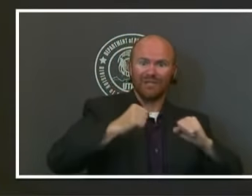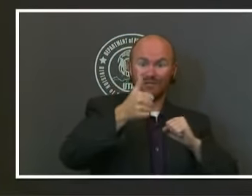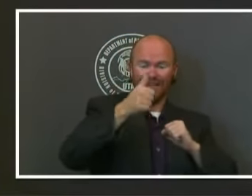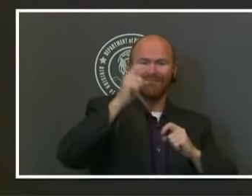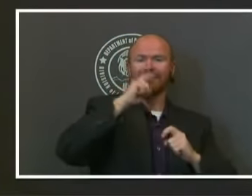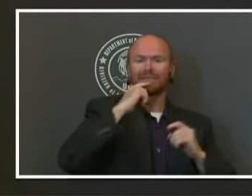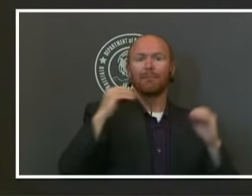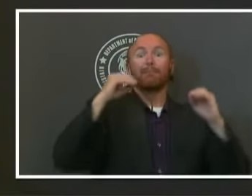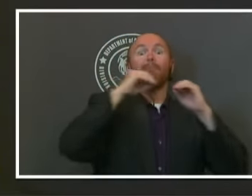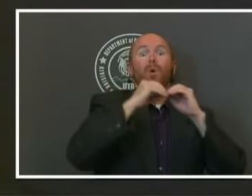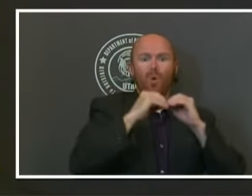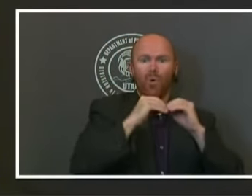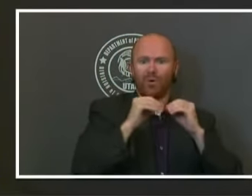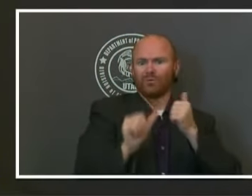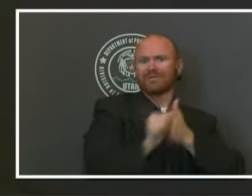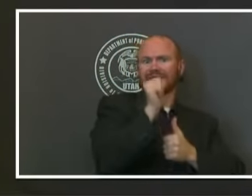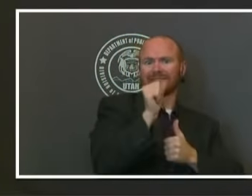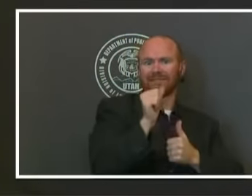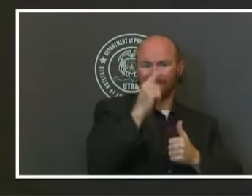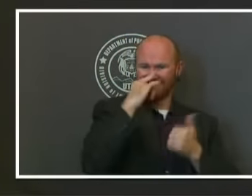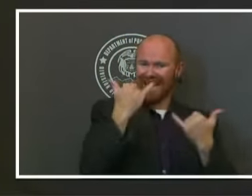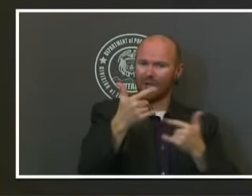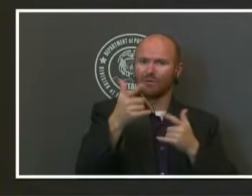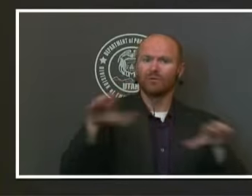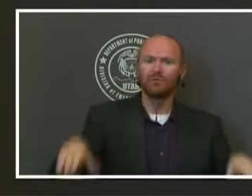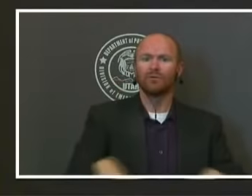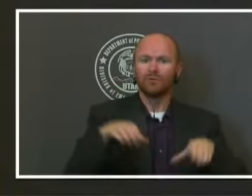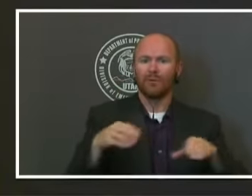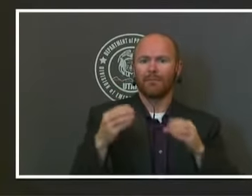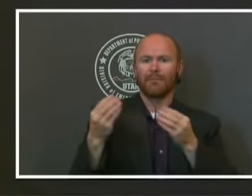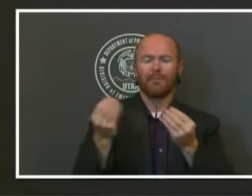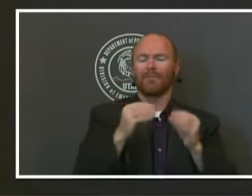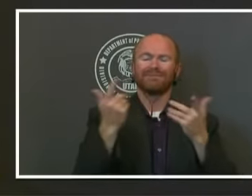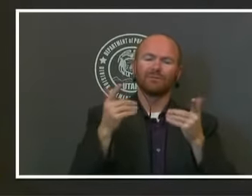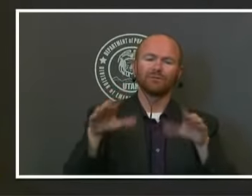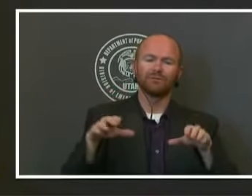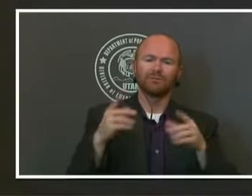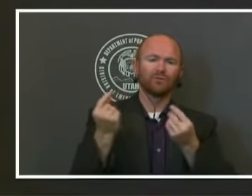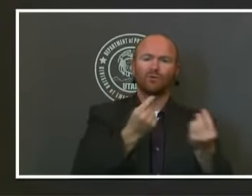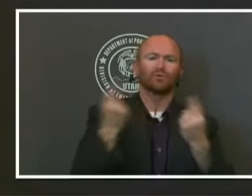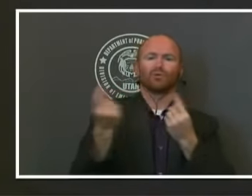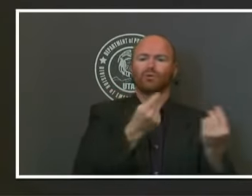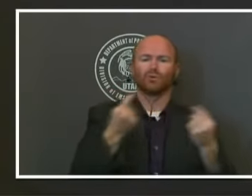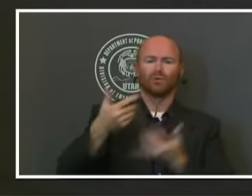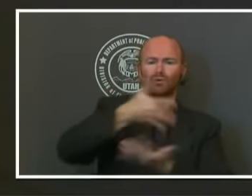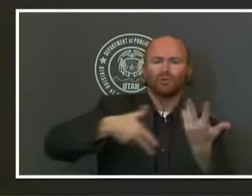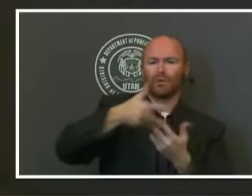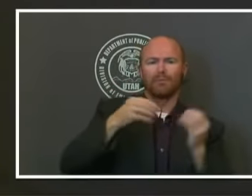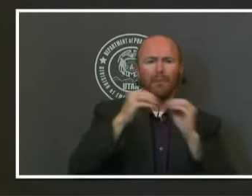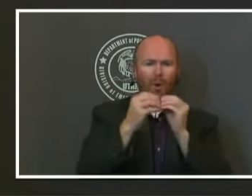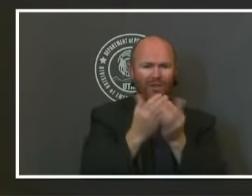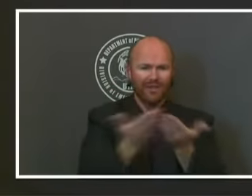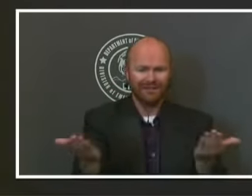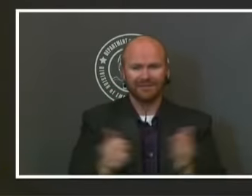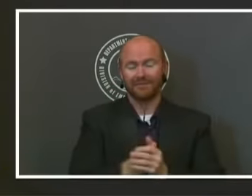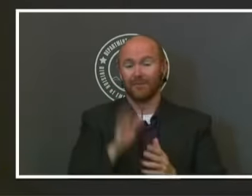make the rather than have it